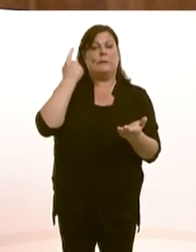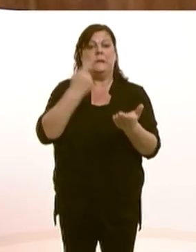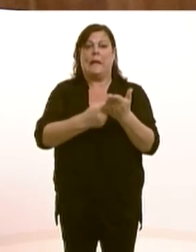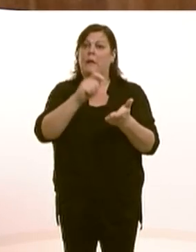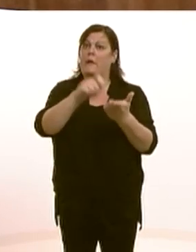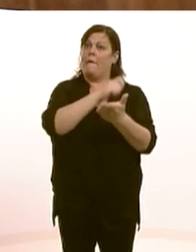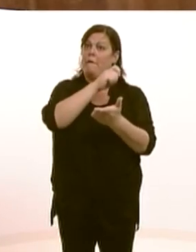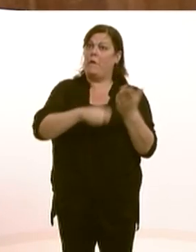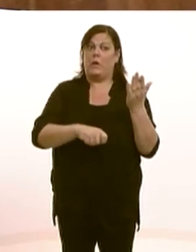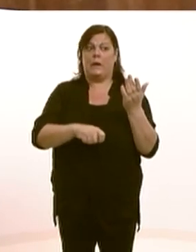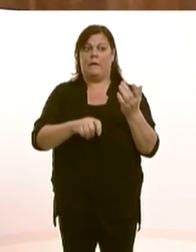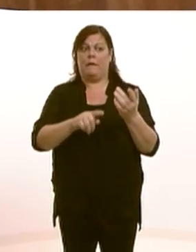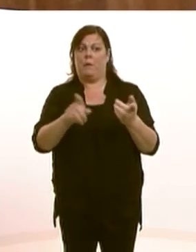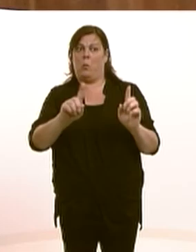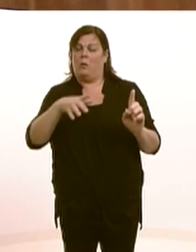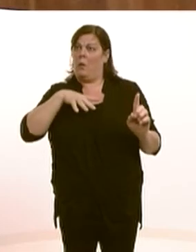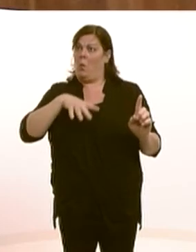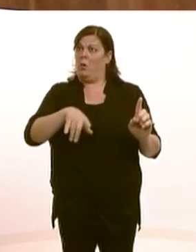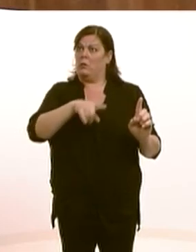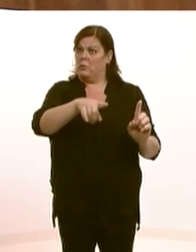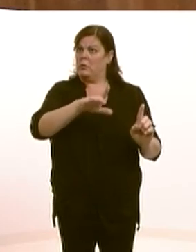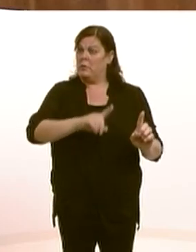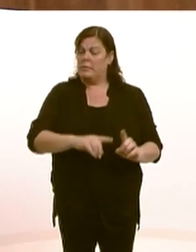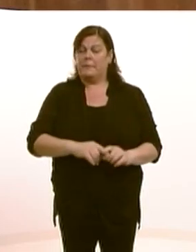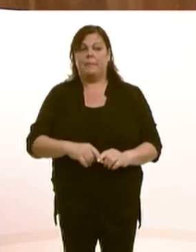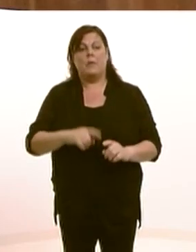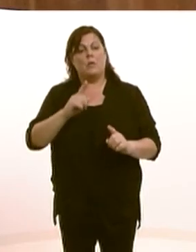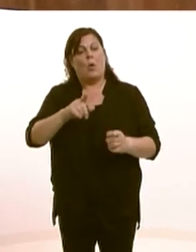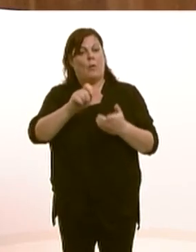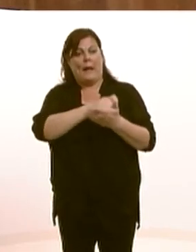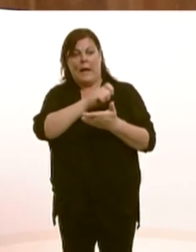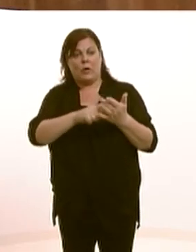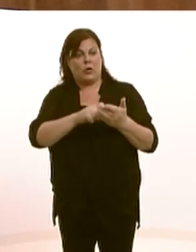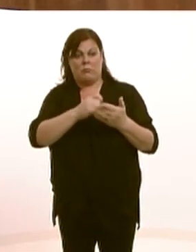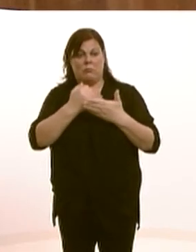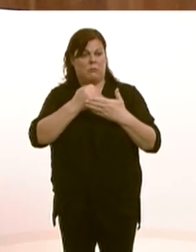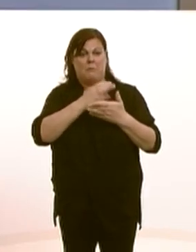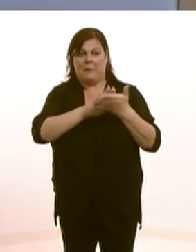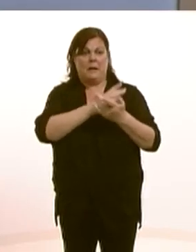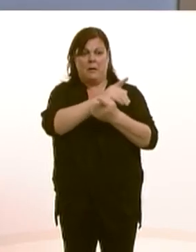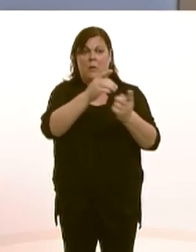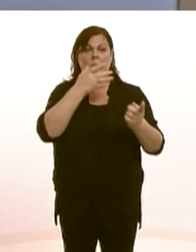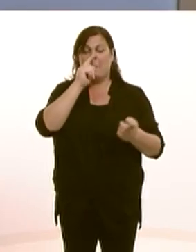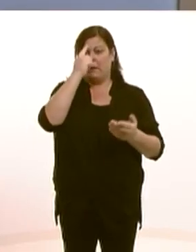This is an issue thatís properly decided at an election, and the people of Wales gave their views. Eluned Morgan: 8.